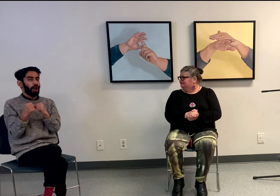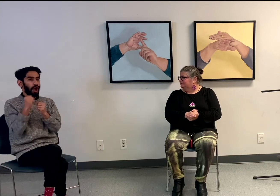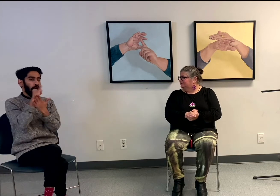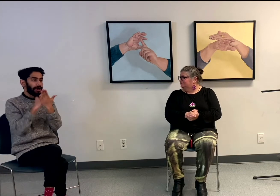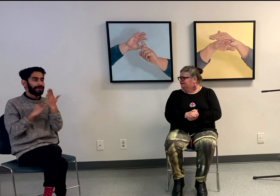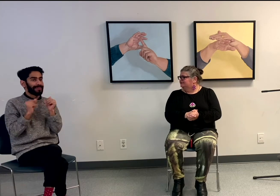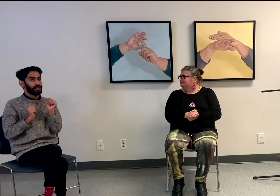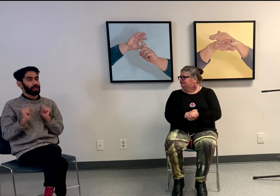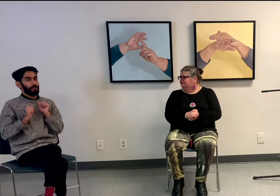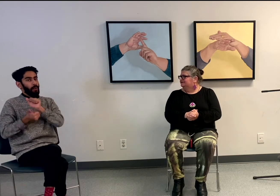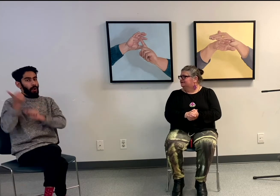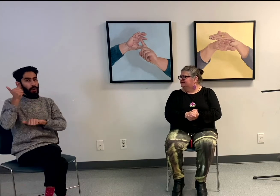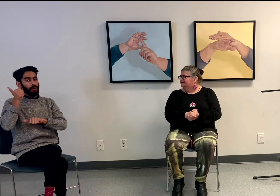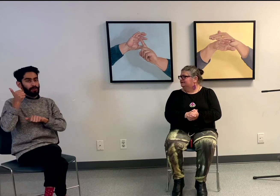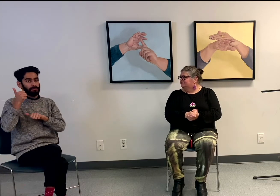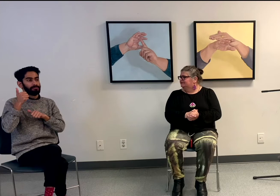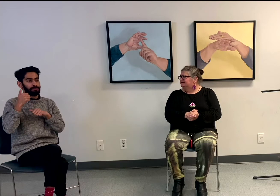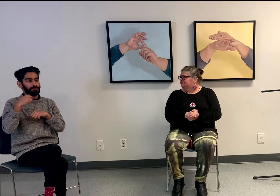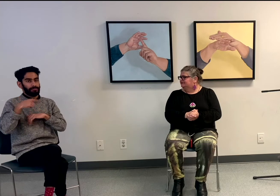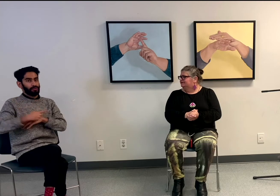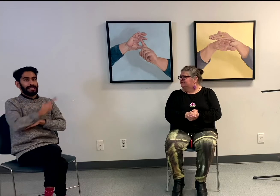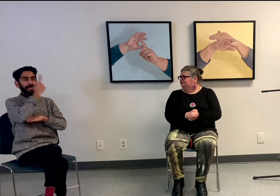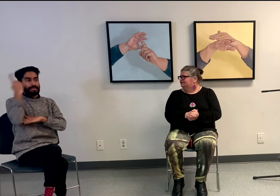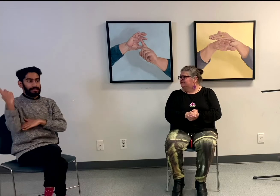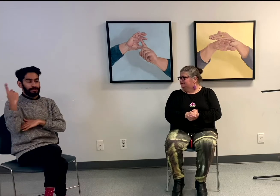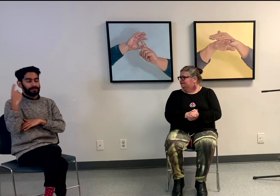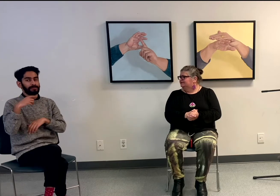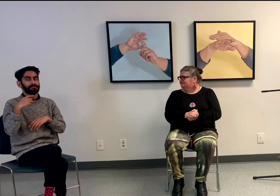artists and the deaf community is very artistic in its nature.